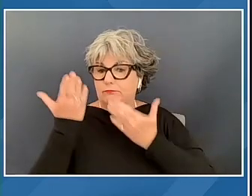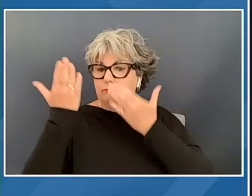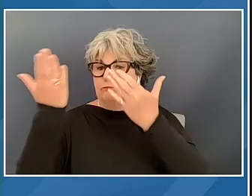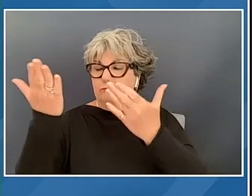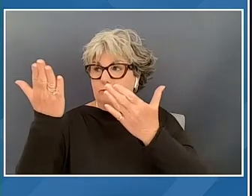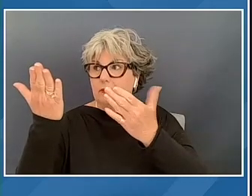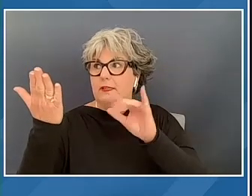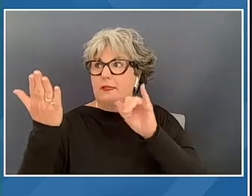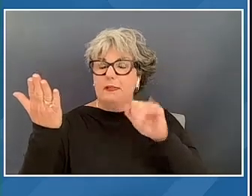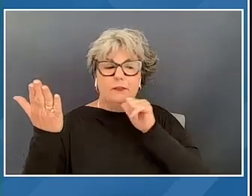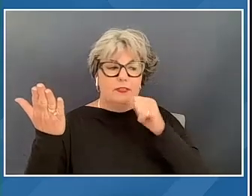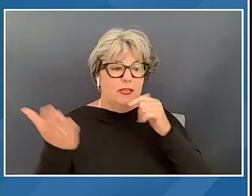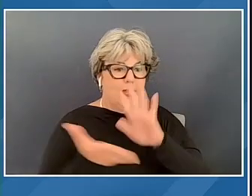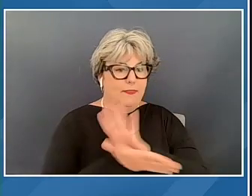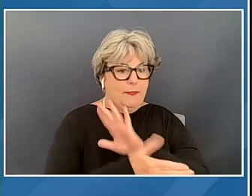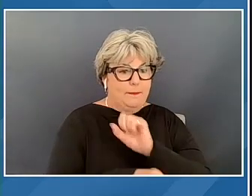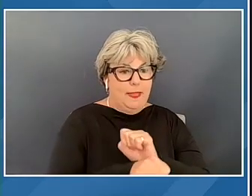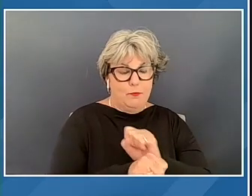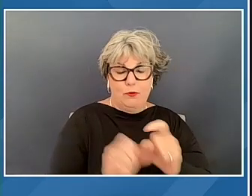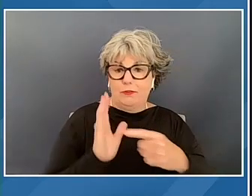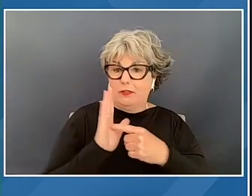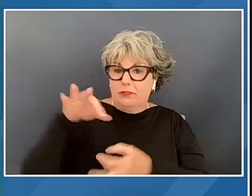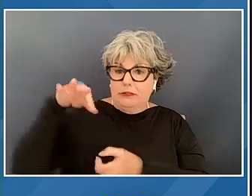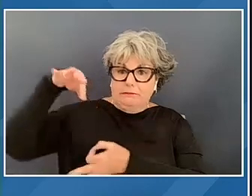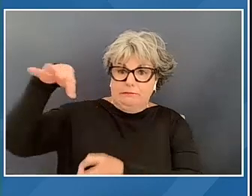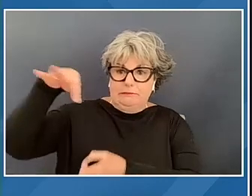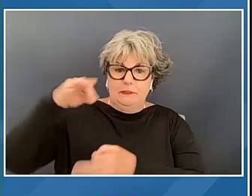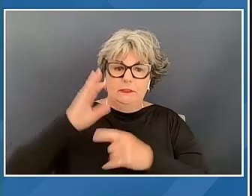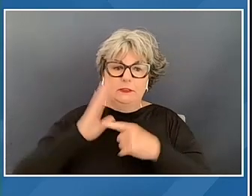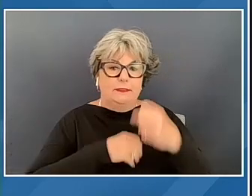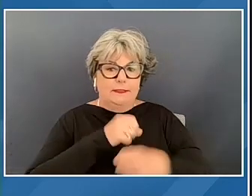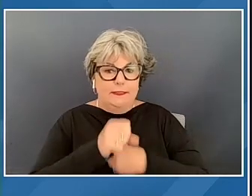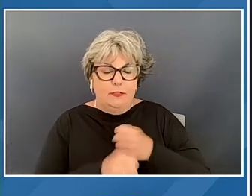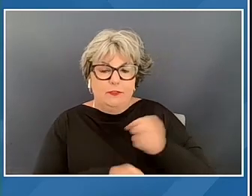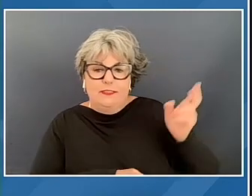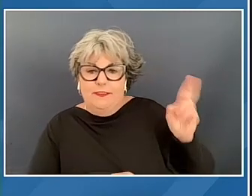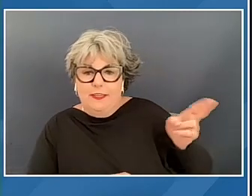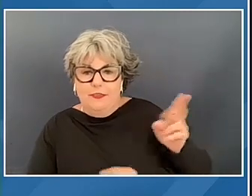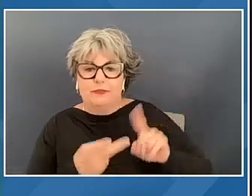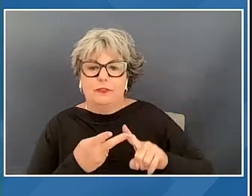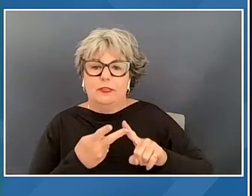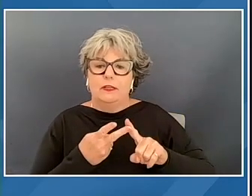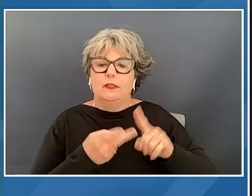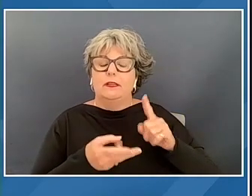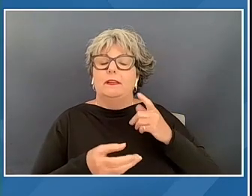have the paperwork that would show exactly years of payment history, exactly years of transfer, exactly principal, exactly